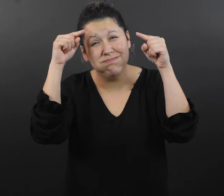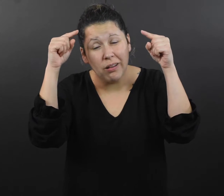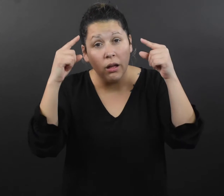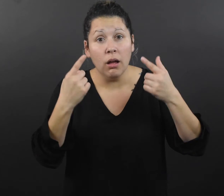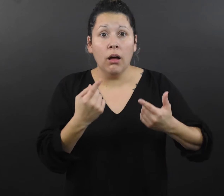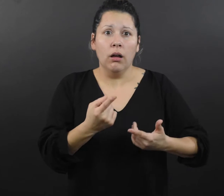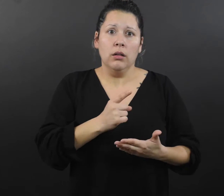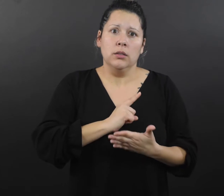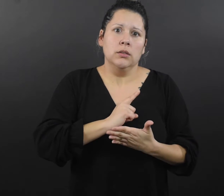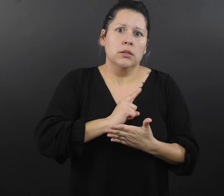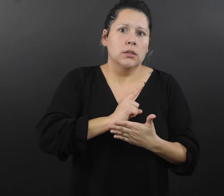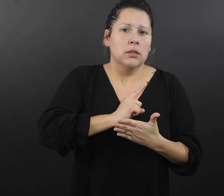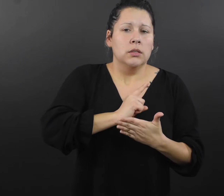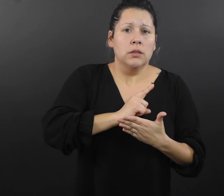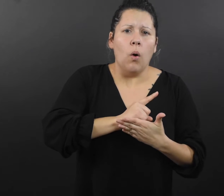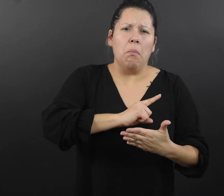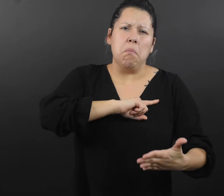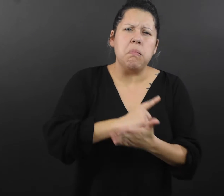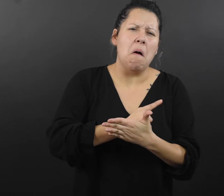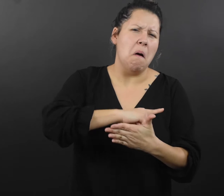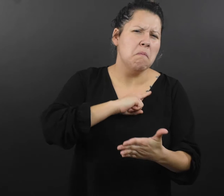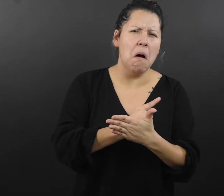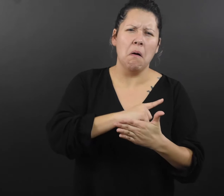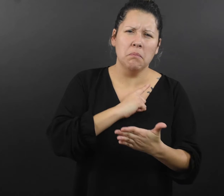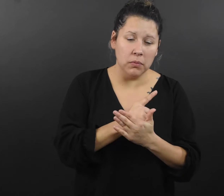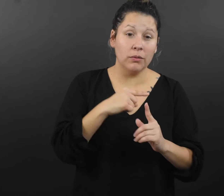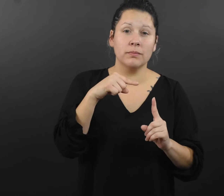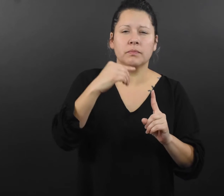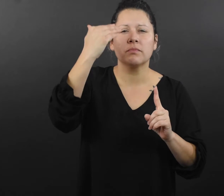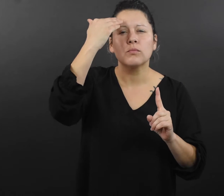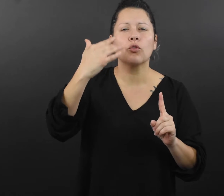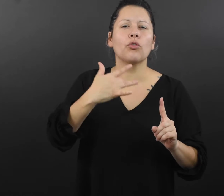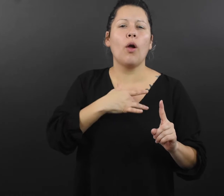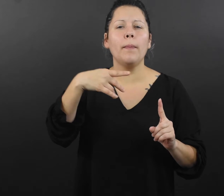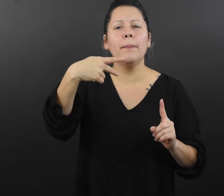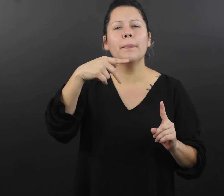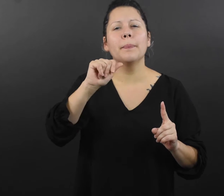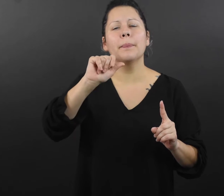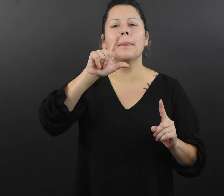● Fast-beating or pounding heart (also known as heart